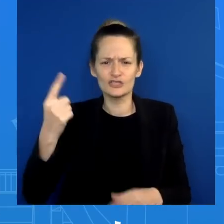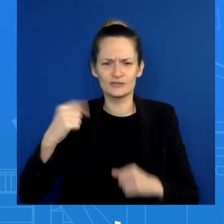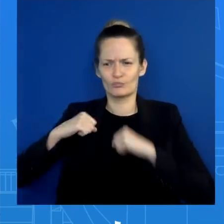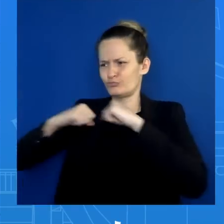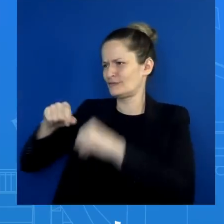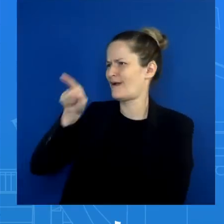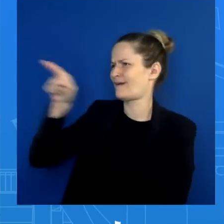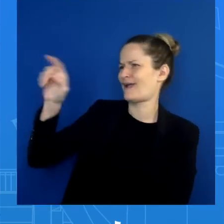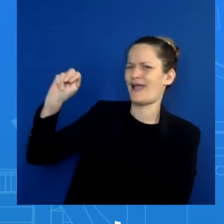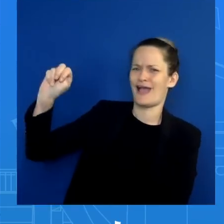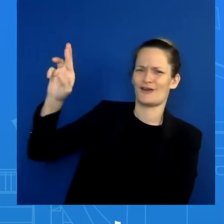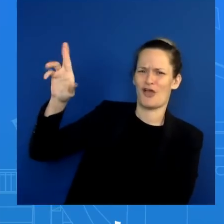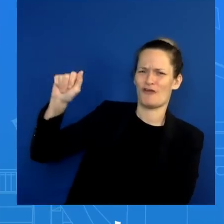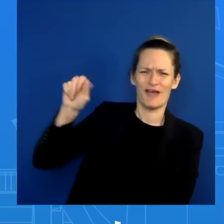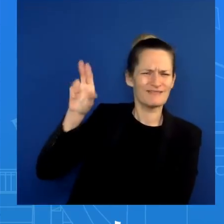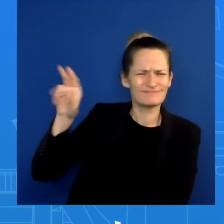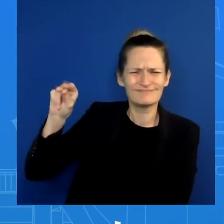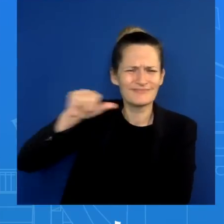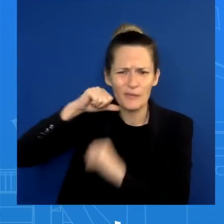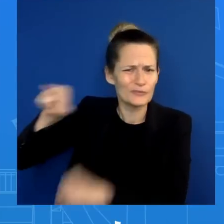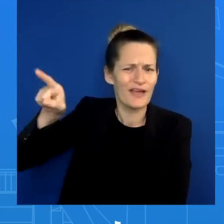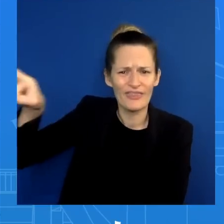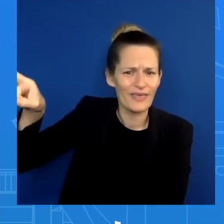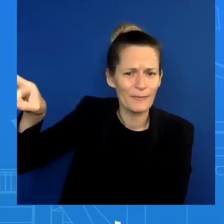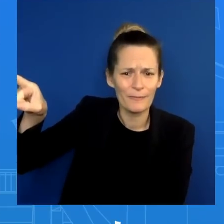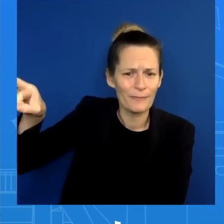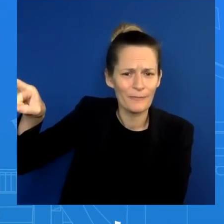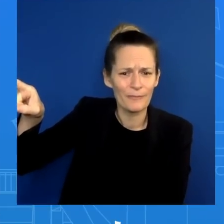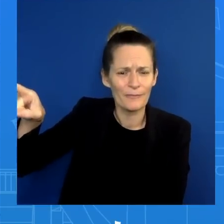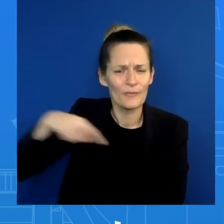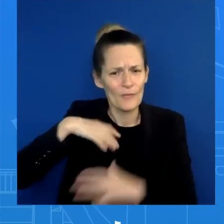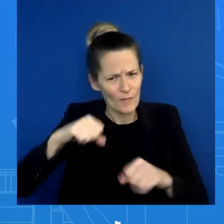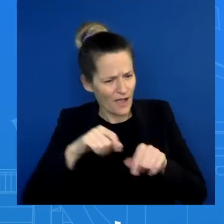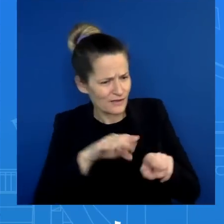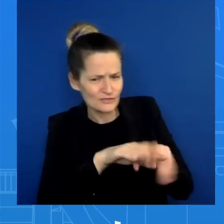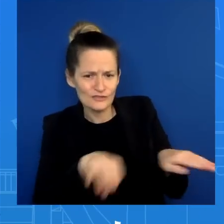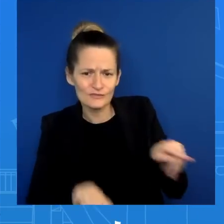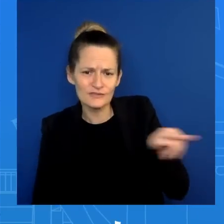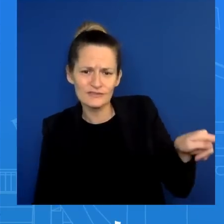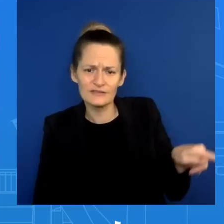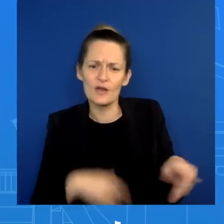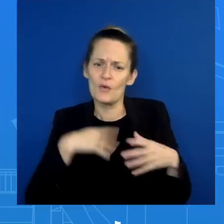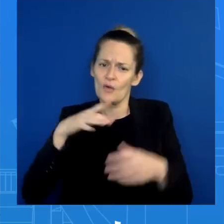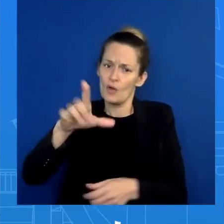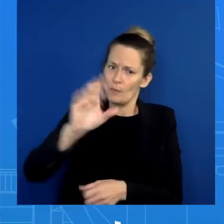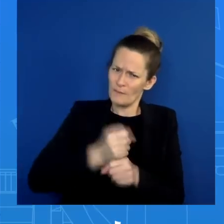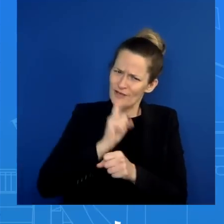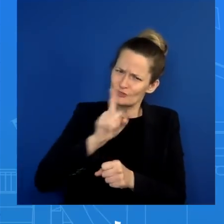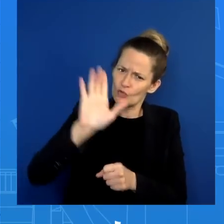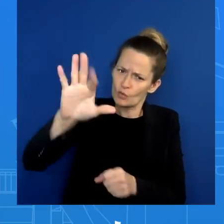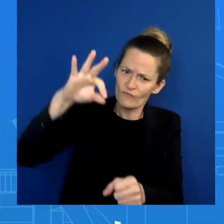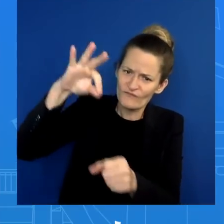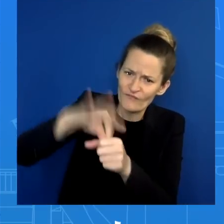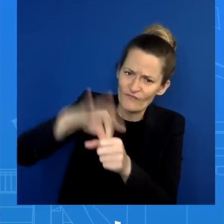which is so incredibly important as we talk about our democracy. The president will contrast that, that with congressional Republicans